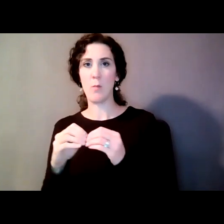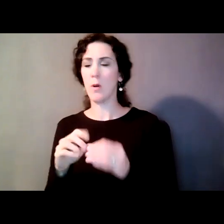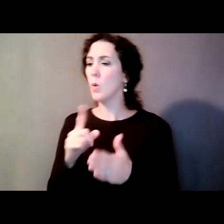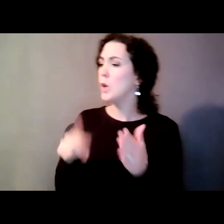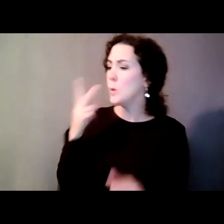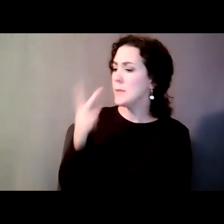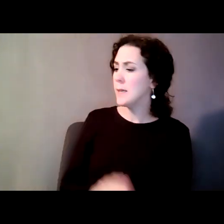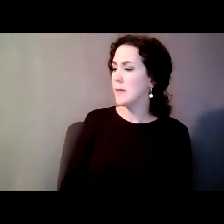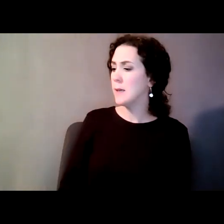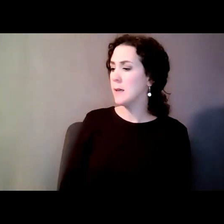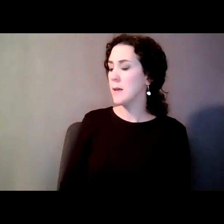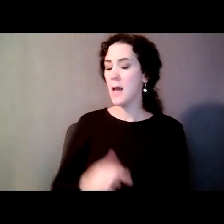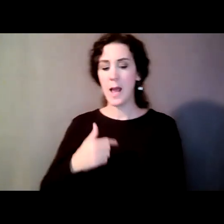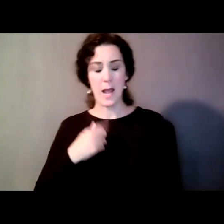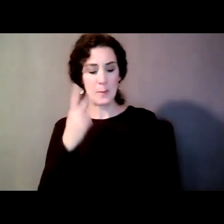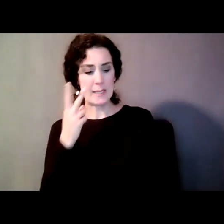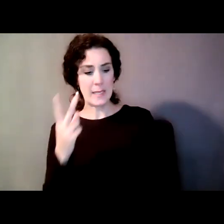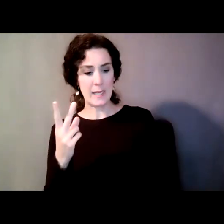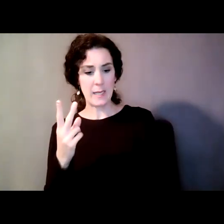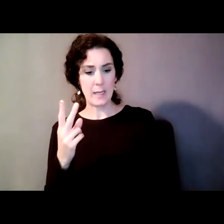I am seeing small icons.